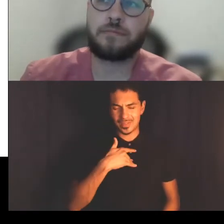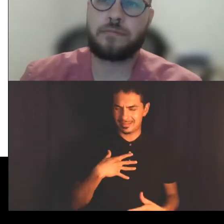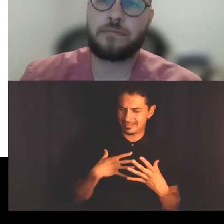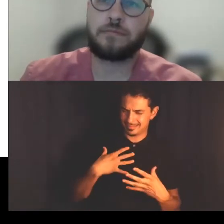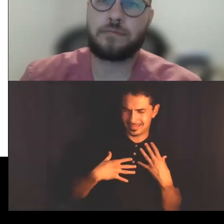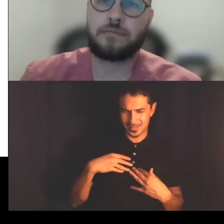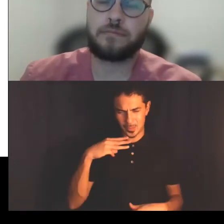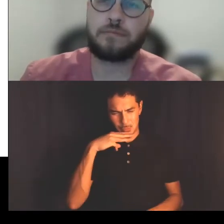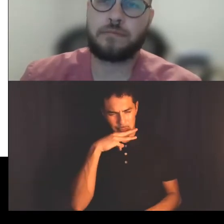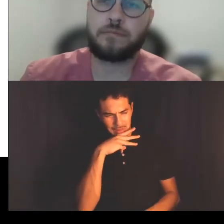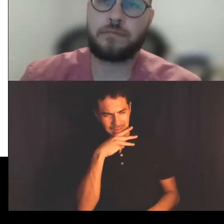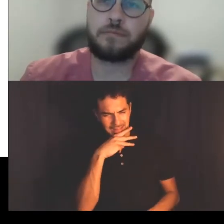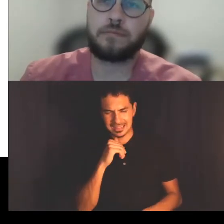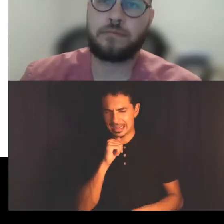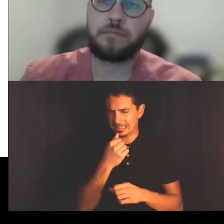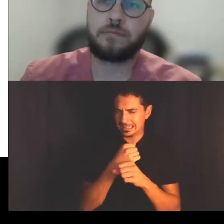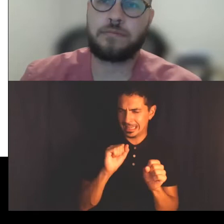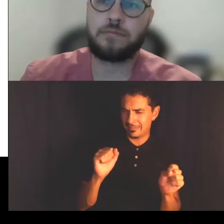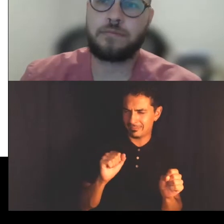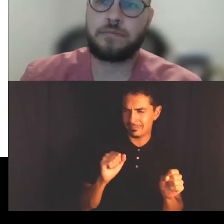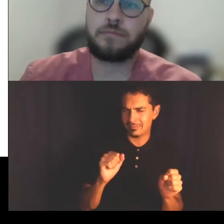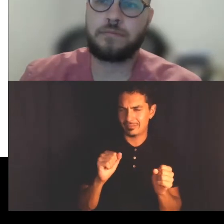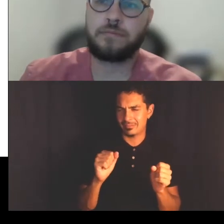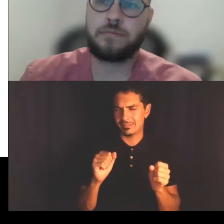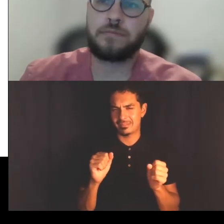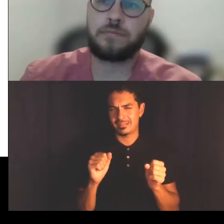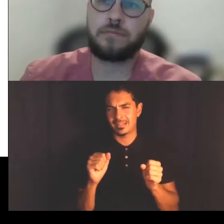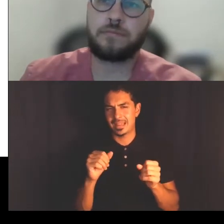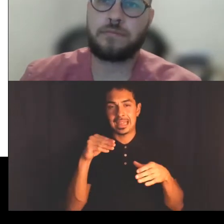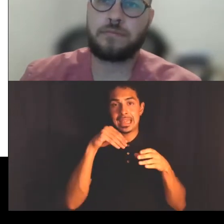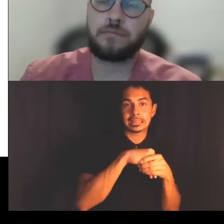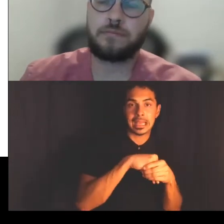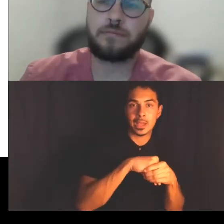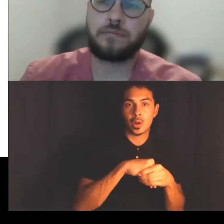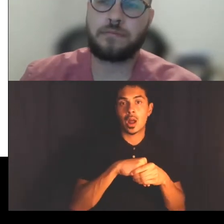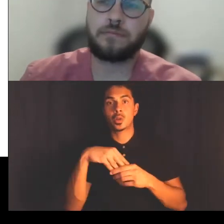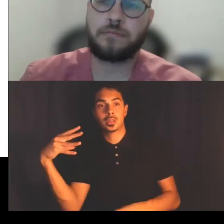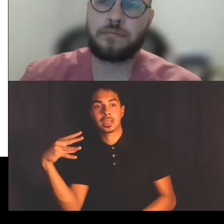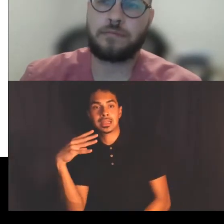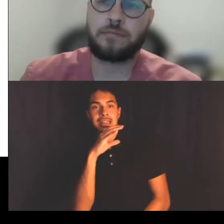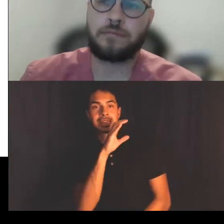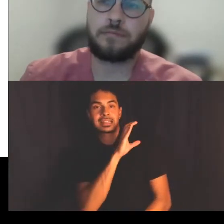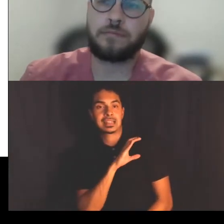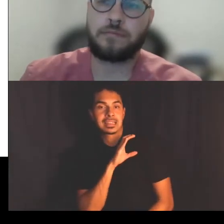that feel wrong when you're inside or outside a clinic, especially if you're at Planned Parenthood